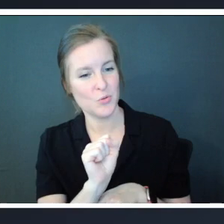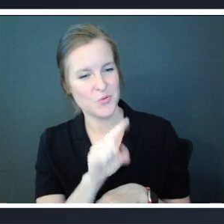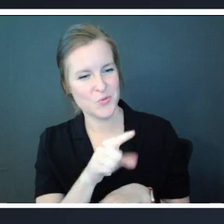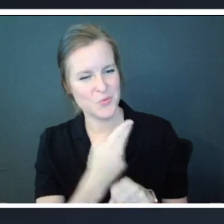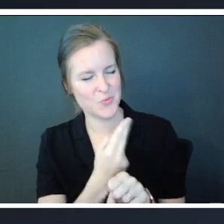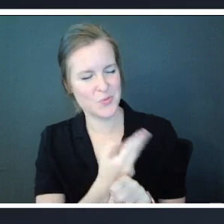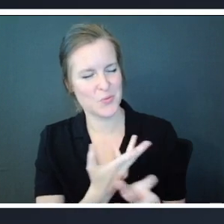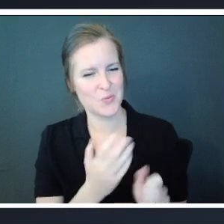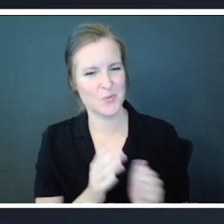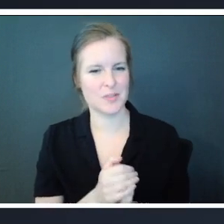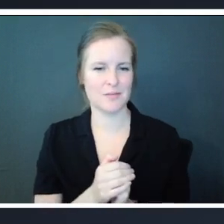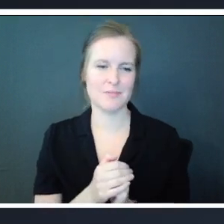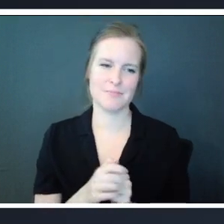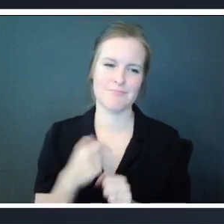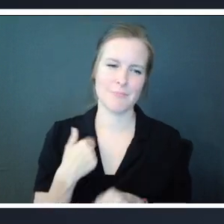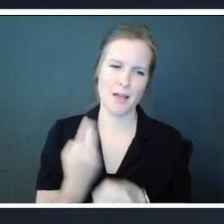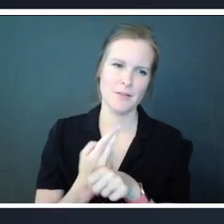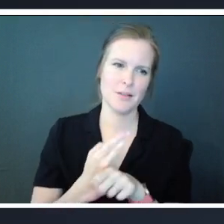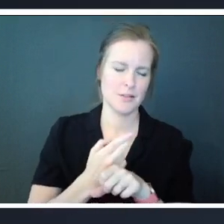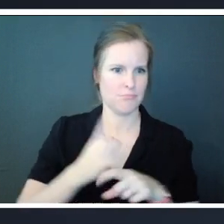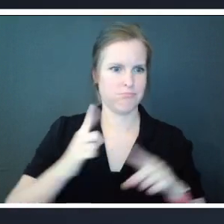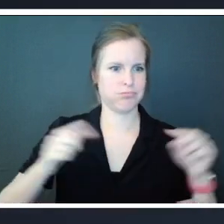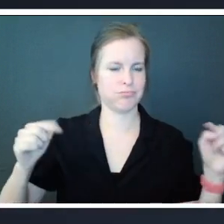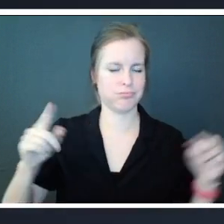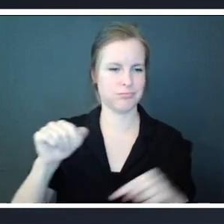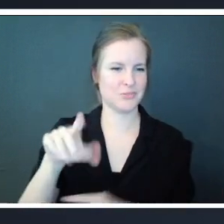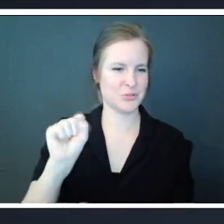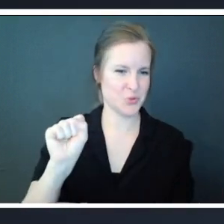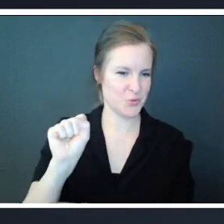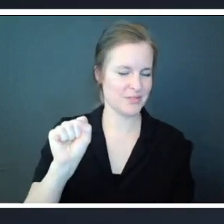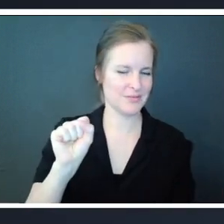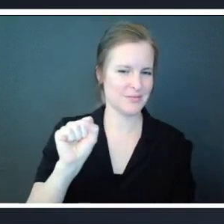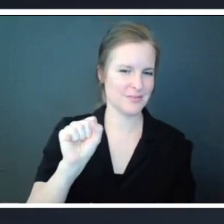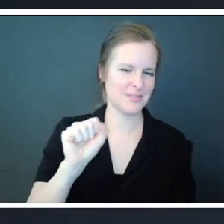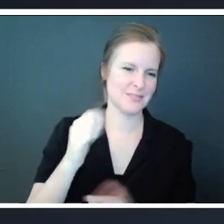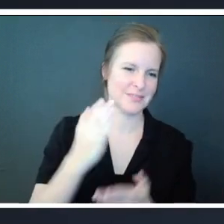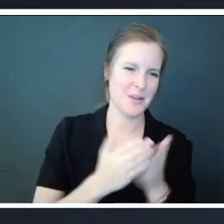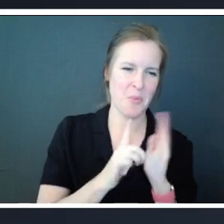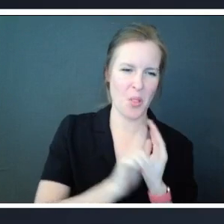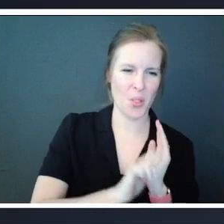tech to very high tech tools. For example, we can get a lot of information about animals from their